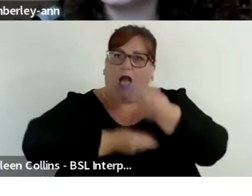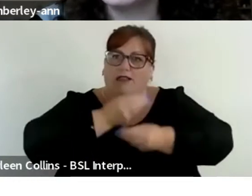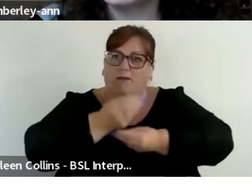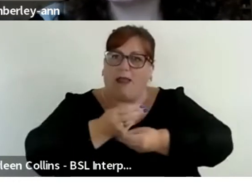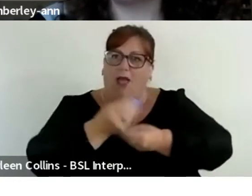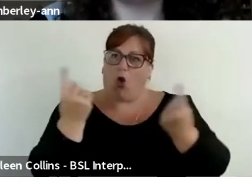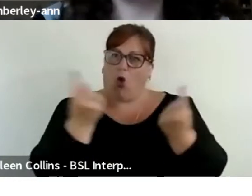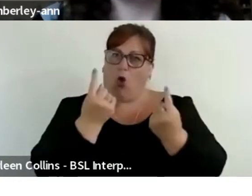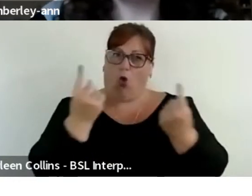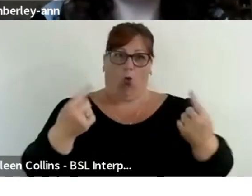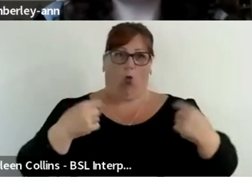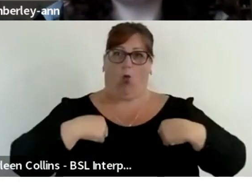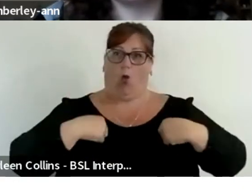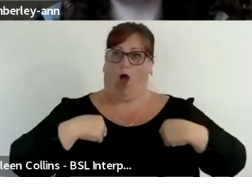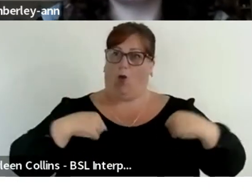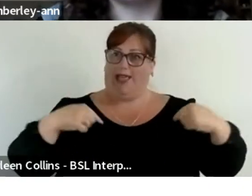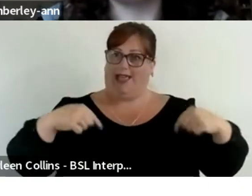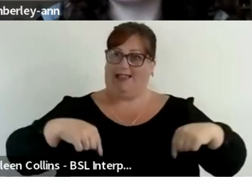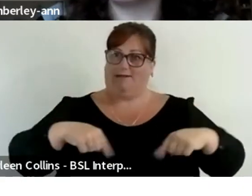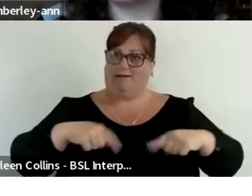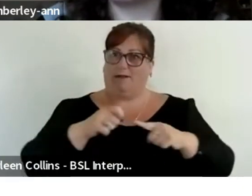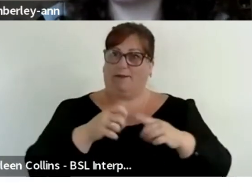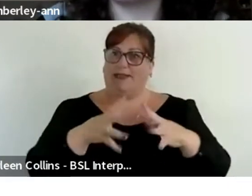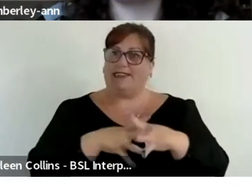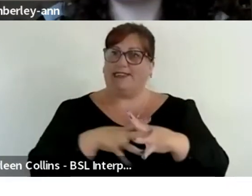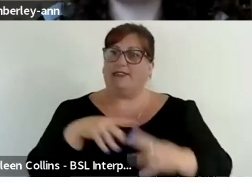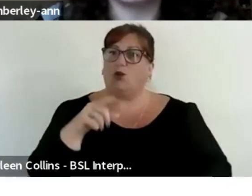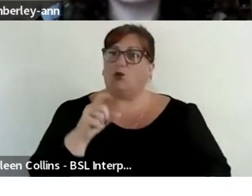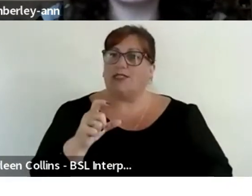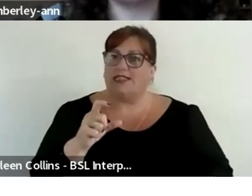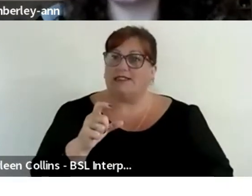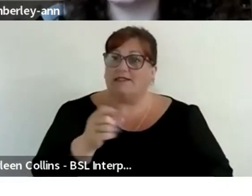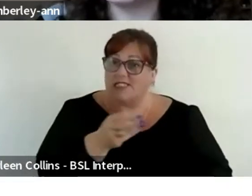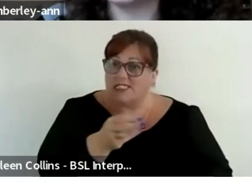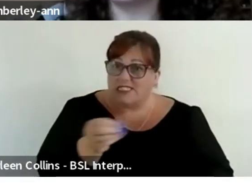So, some of you may be familiar with PwC already and what we do.